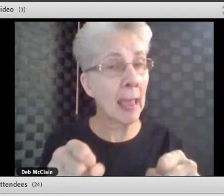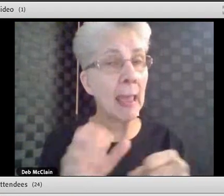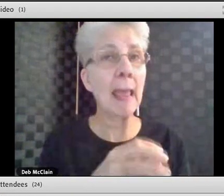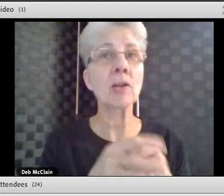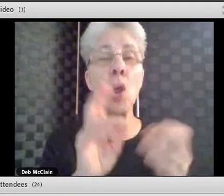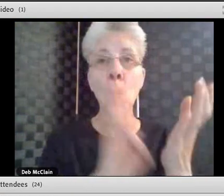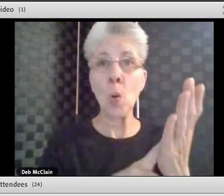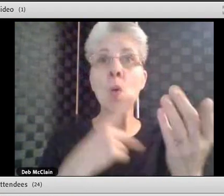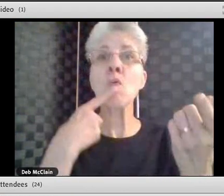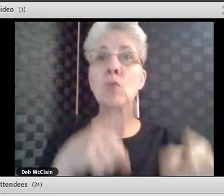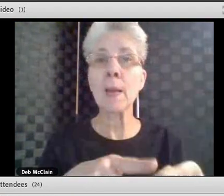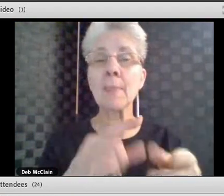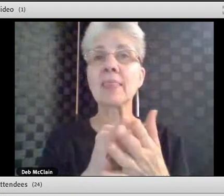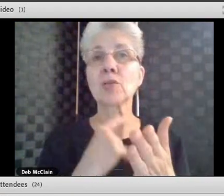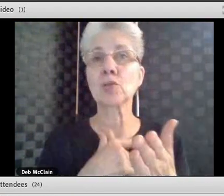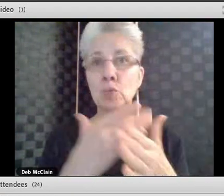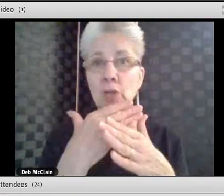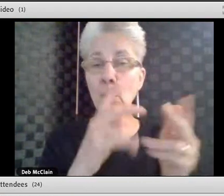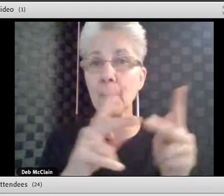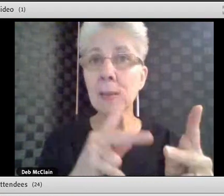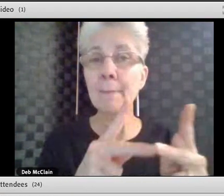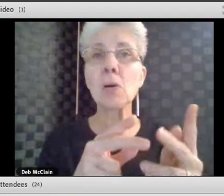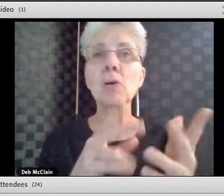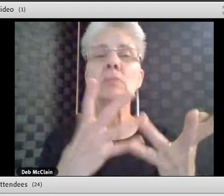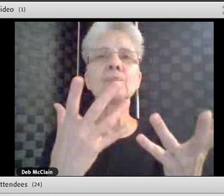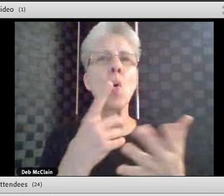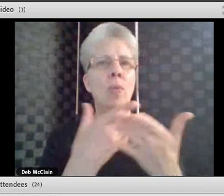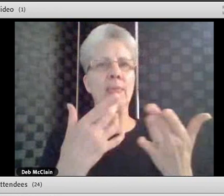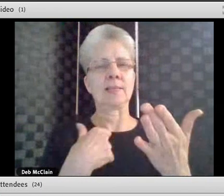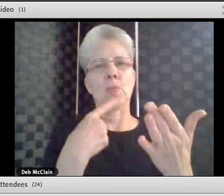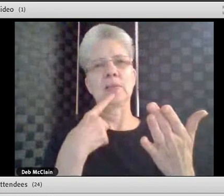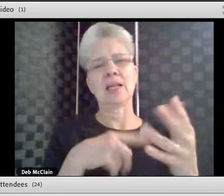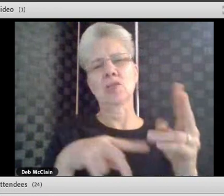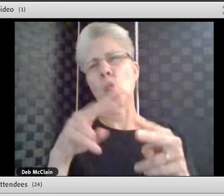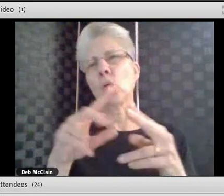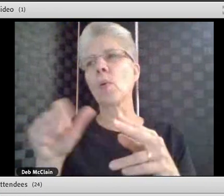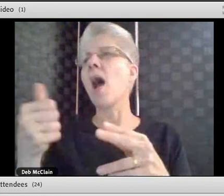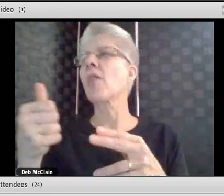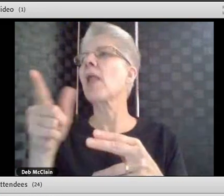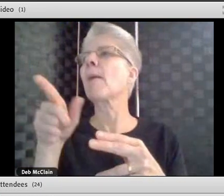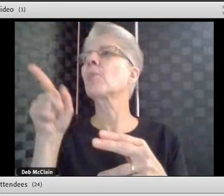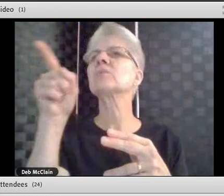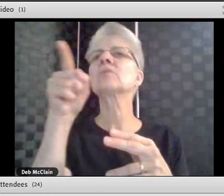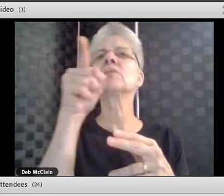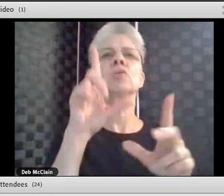Can they check it out? Do you have a written agreement that you can share with people? One of the things that I would say is look